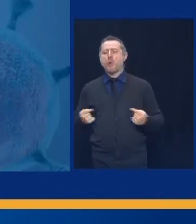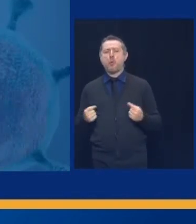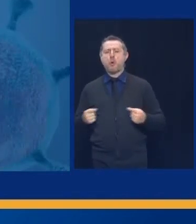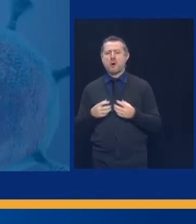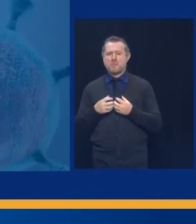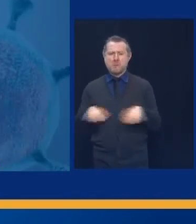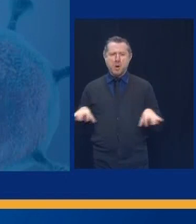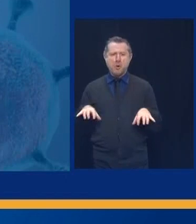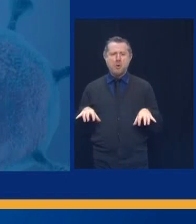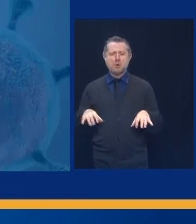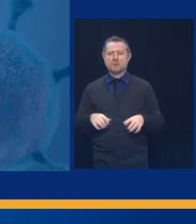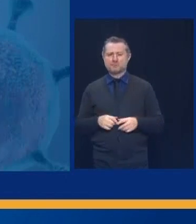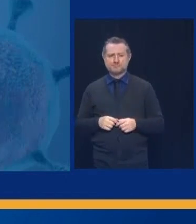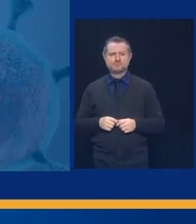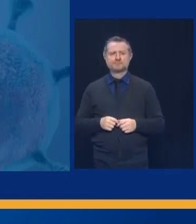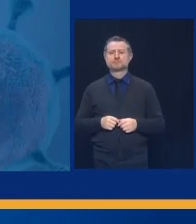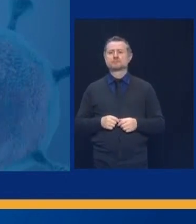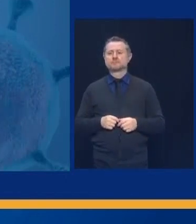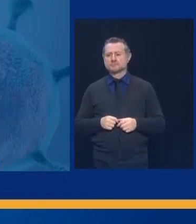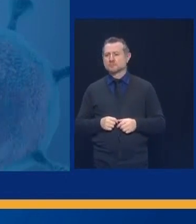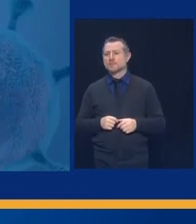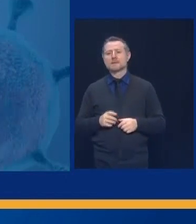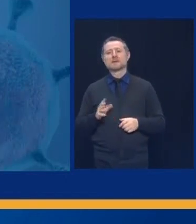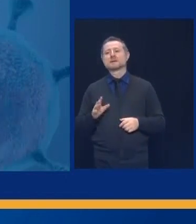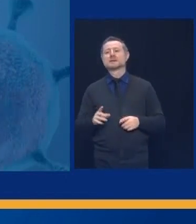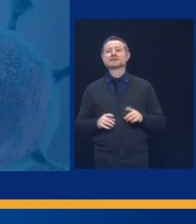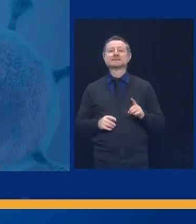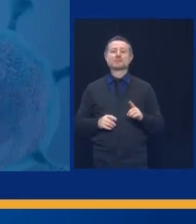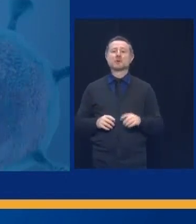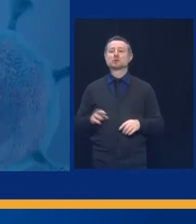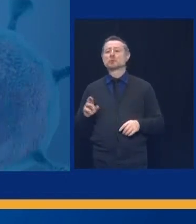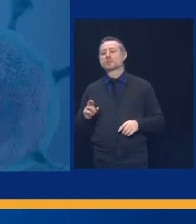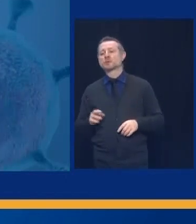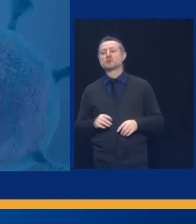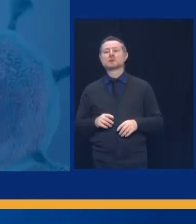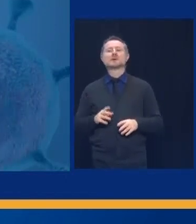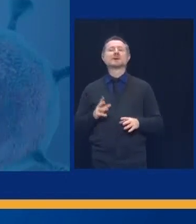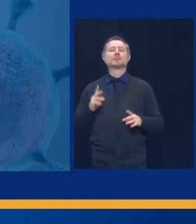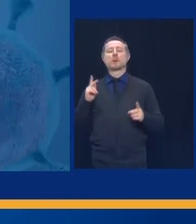I'M AGAINST THAT TEAM. YOU FEELgéC IT. PEOPLE ARE POLARIZED.